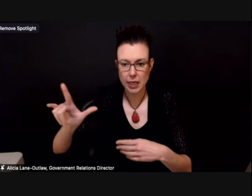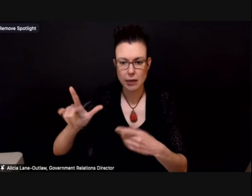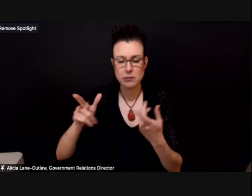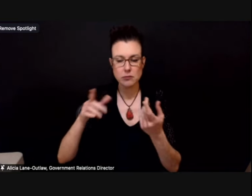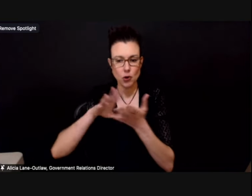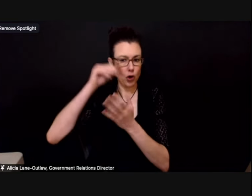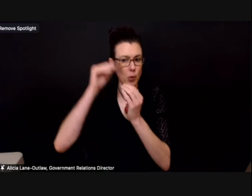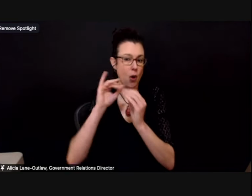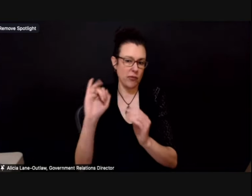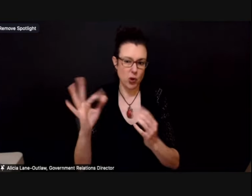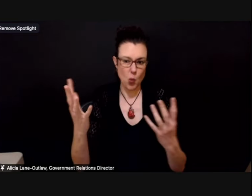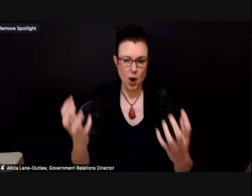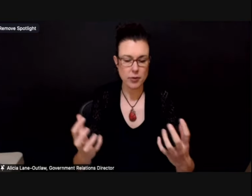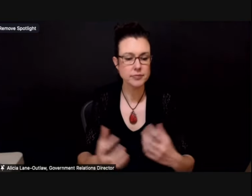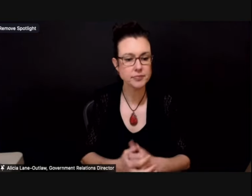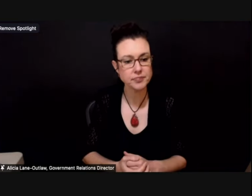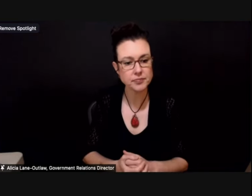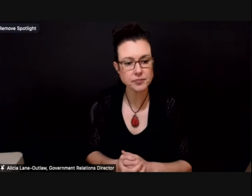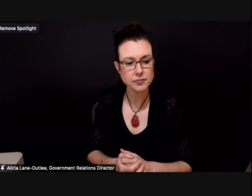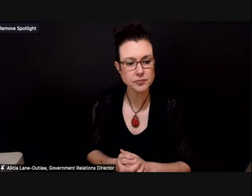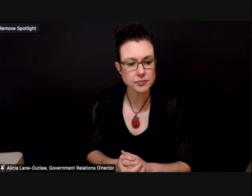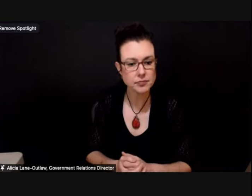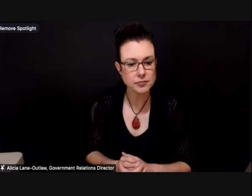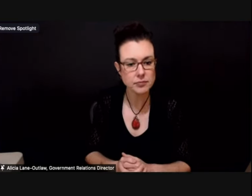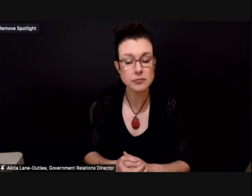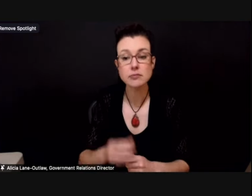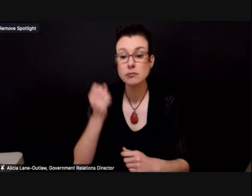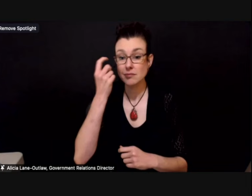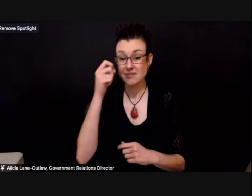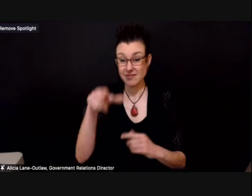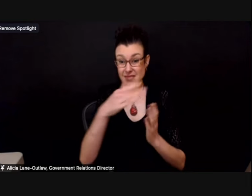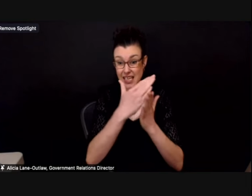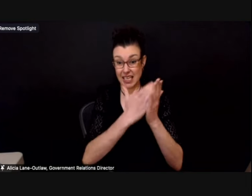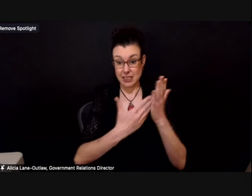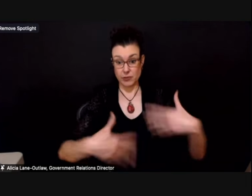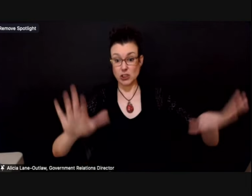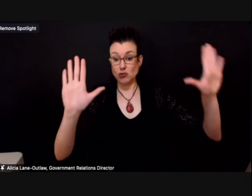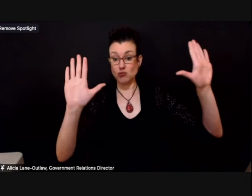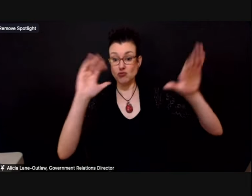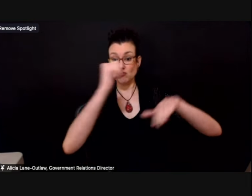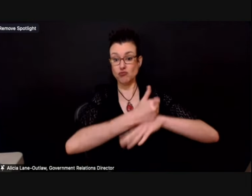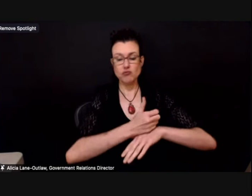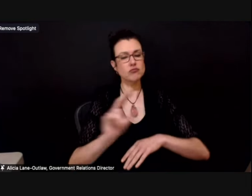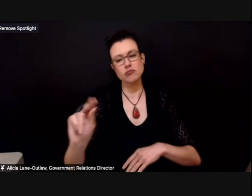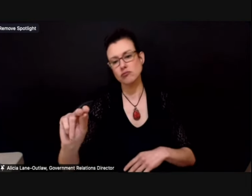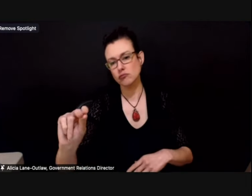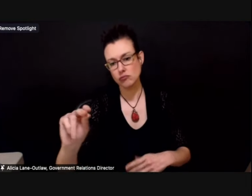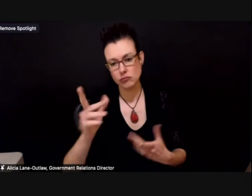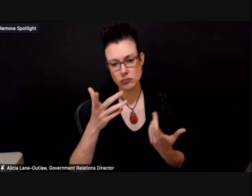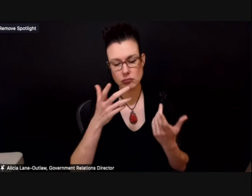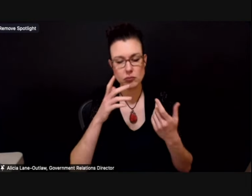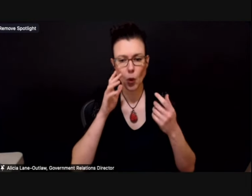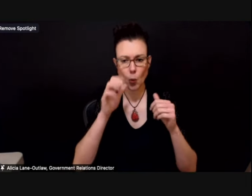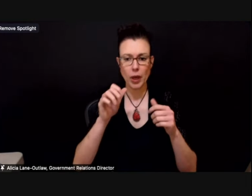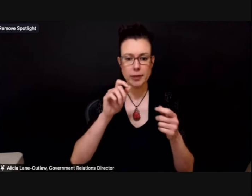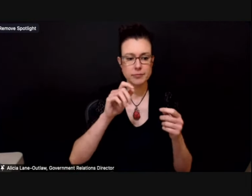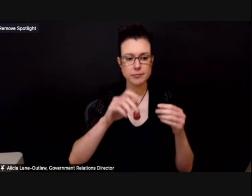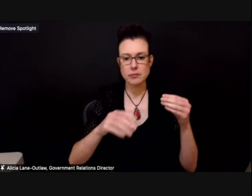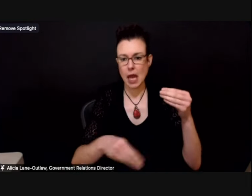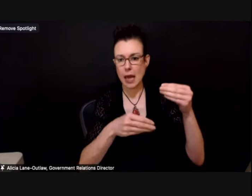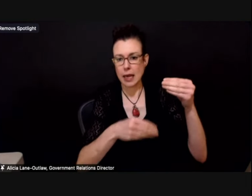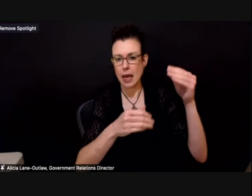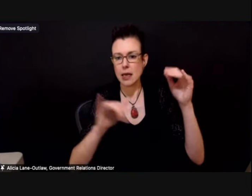list of ideas on their own time. The list will be continuously updated